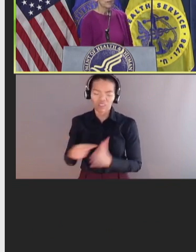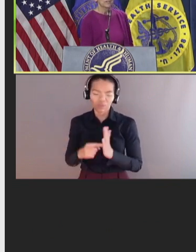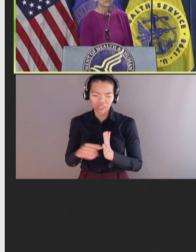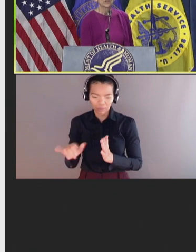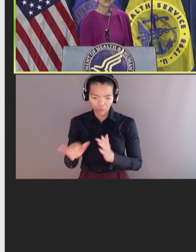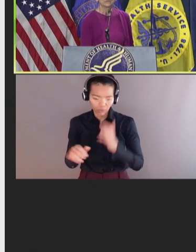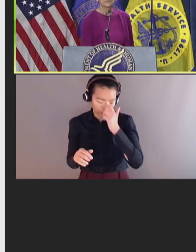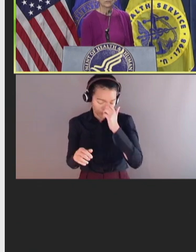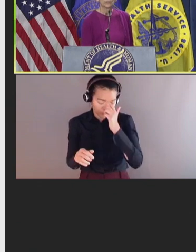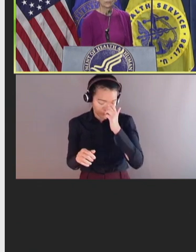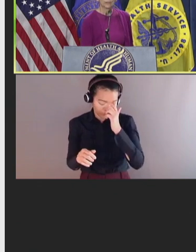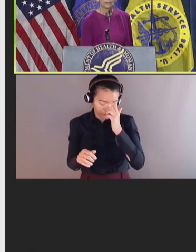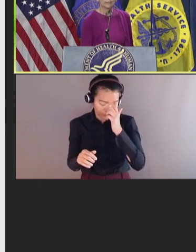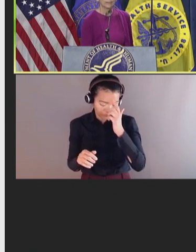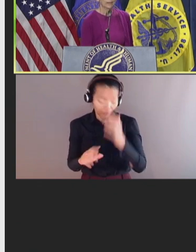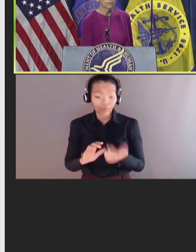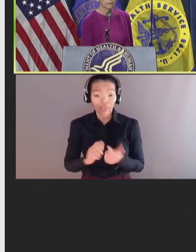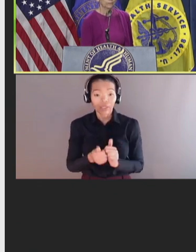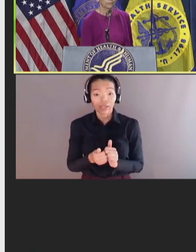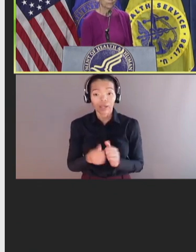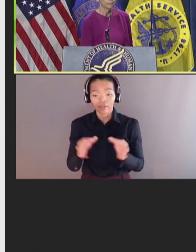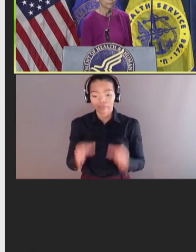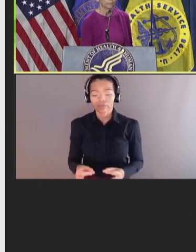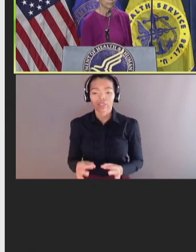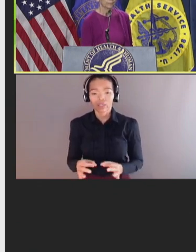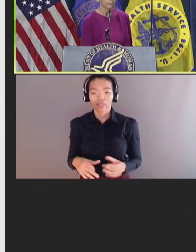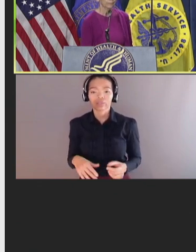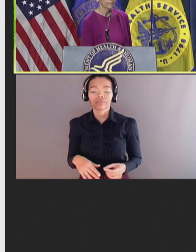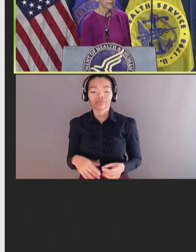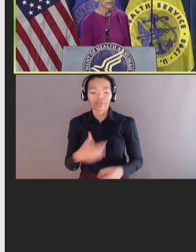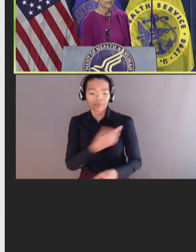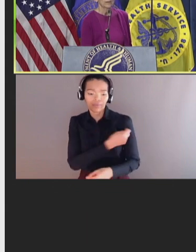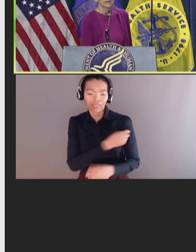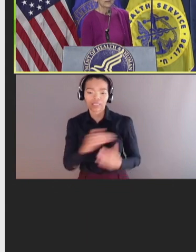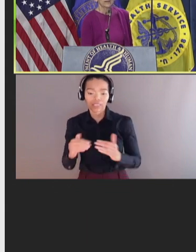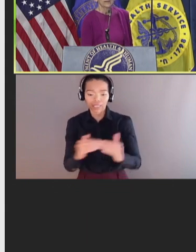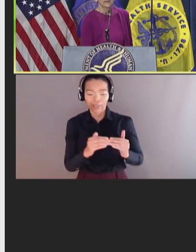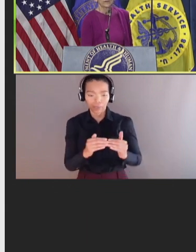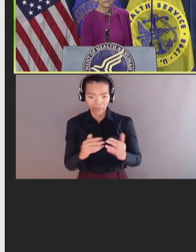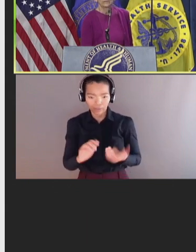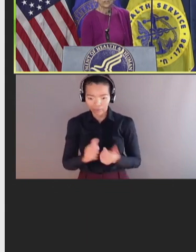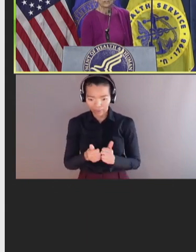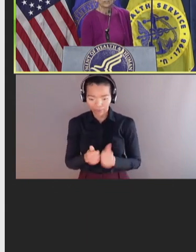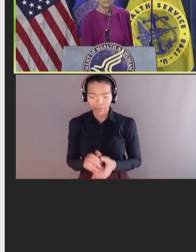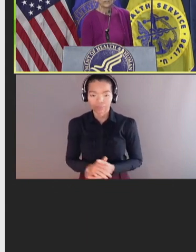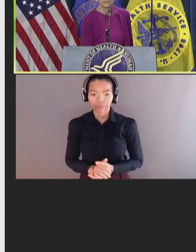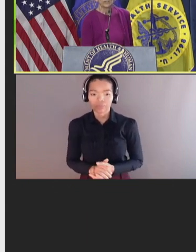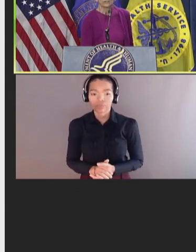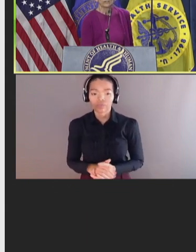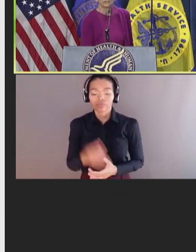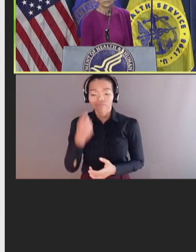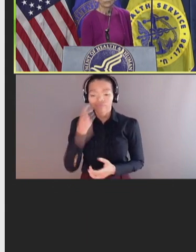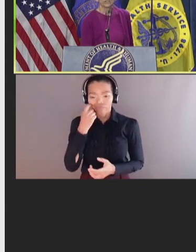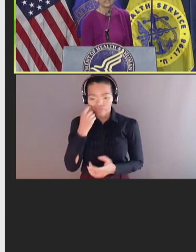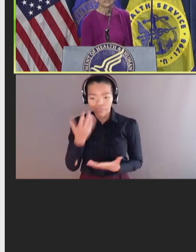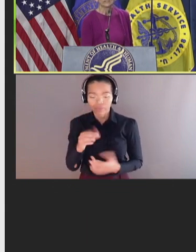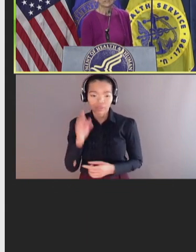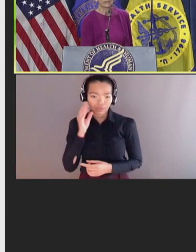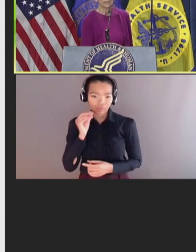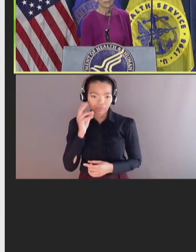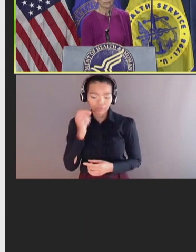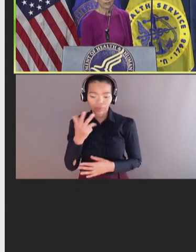So, how do we measure vaccine equity? We've just experienced three years of innovation